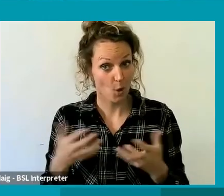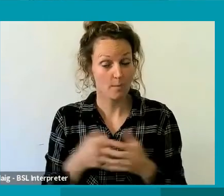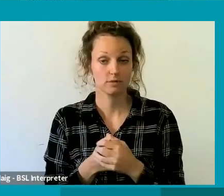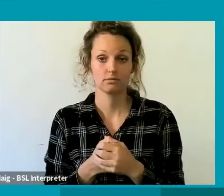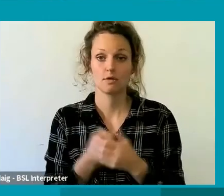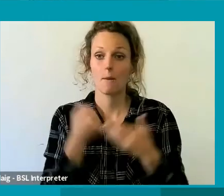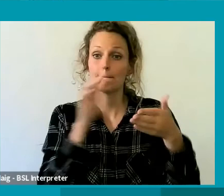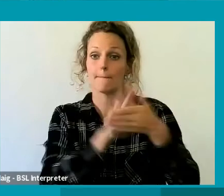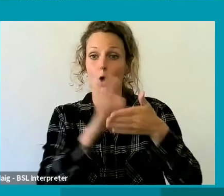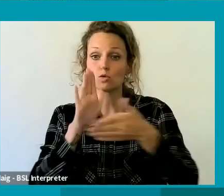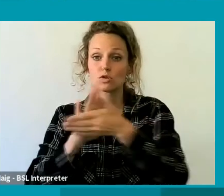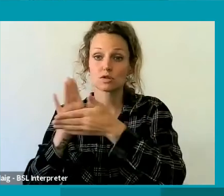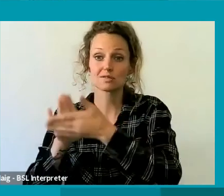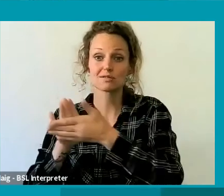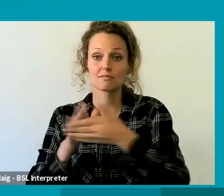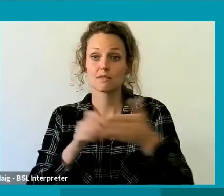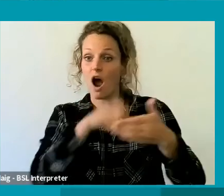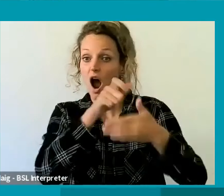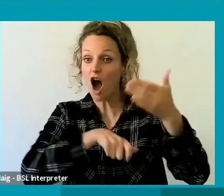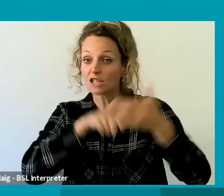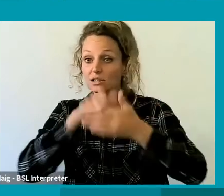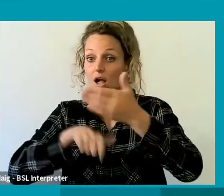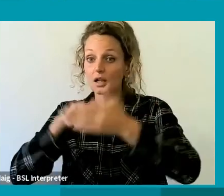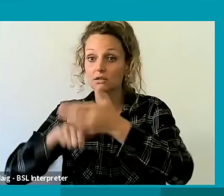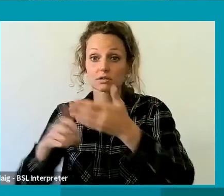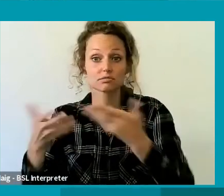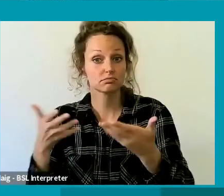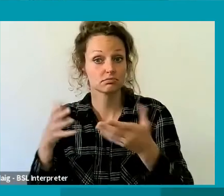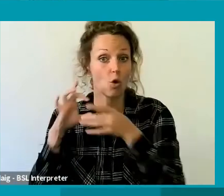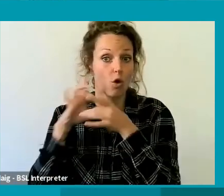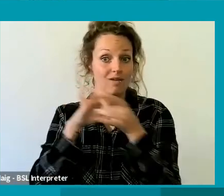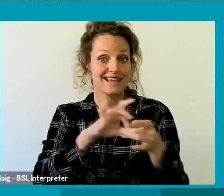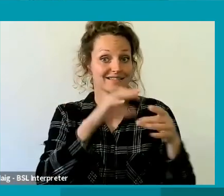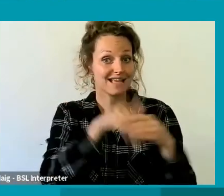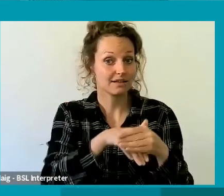have you got on LinkedIn? Maybe your using video, video is